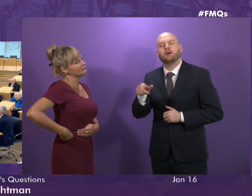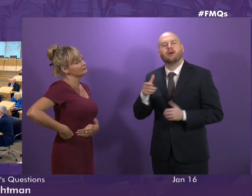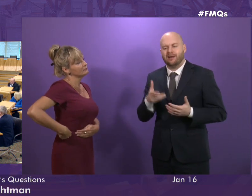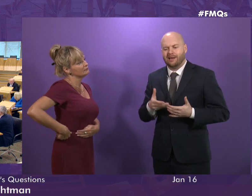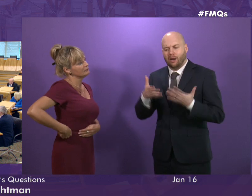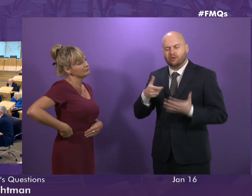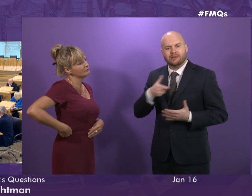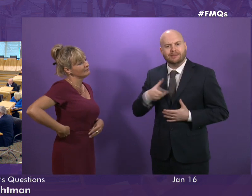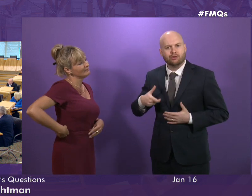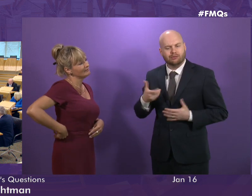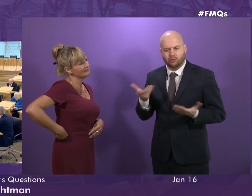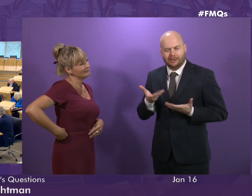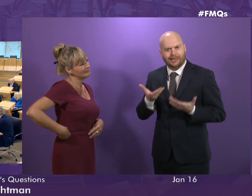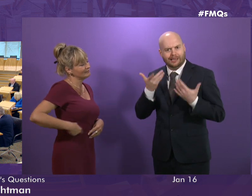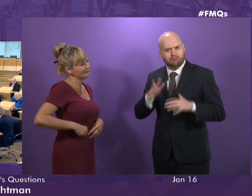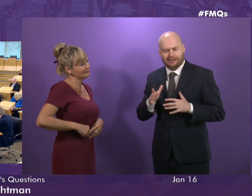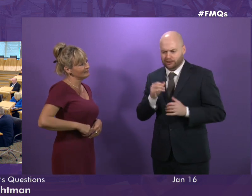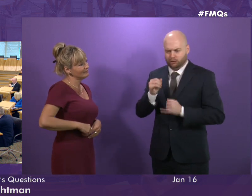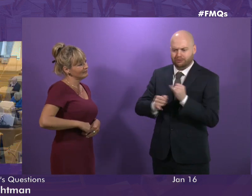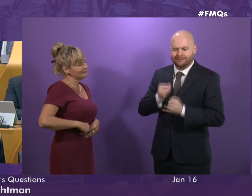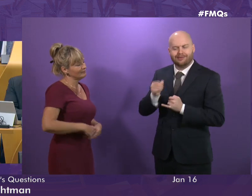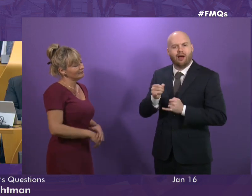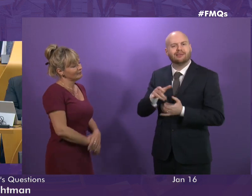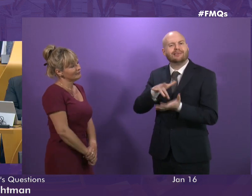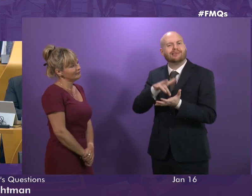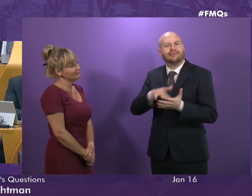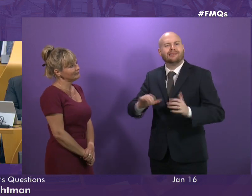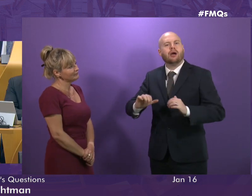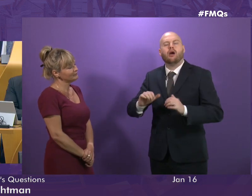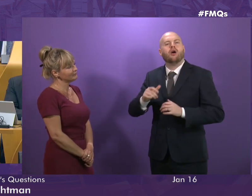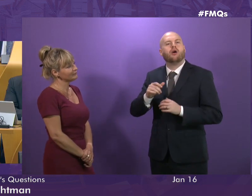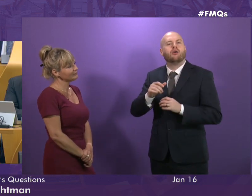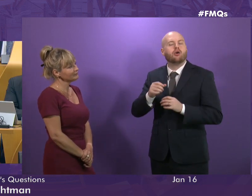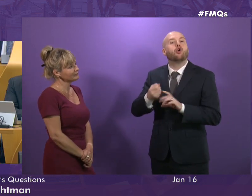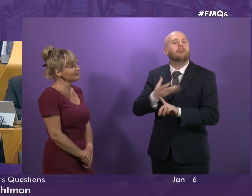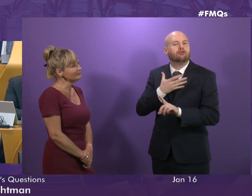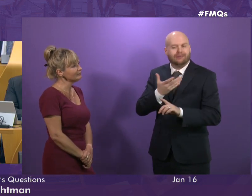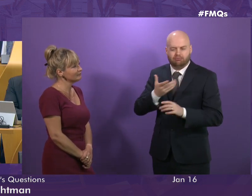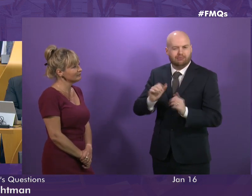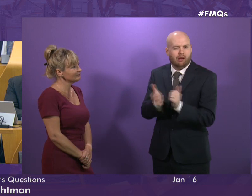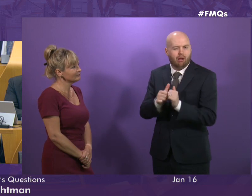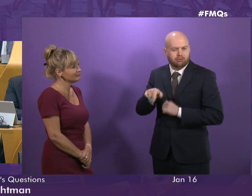region deals for a “lack of aims and objectives”. What will the First Minister do to ensure that the billions of pounds that are committed